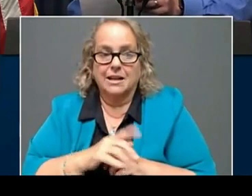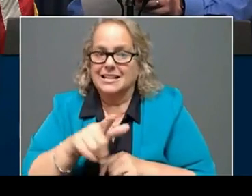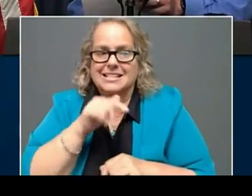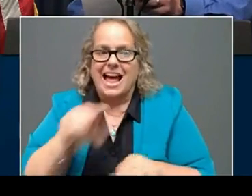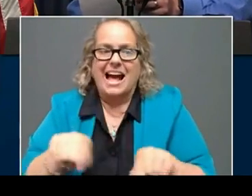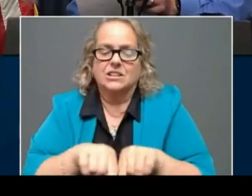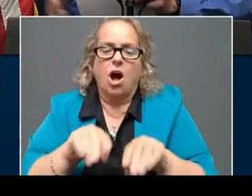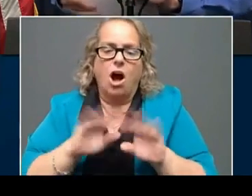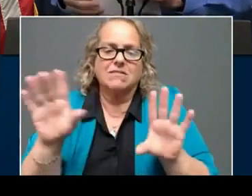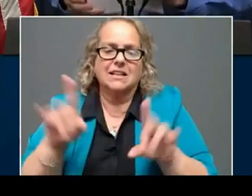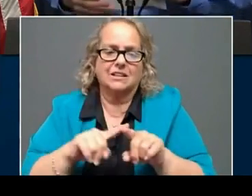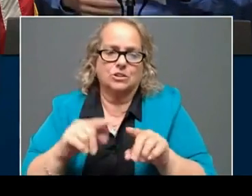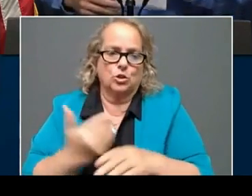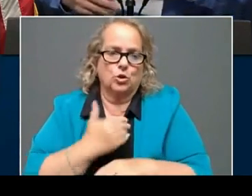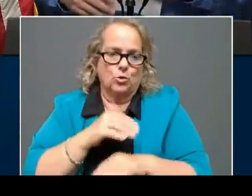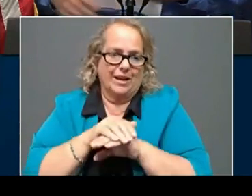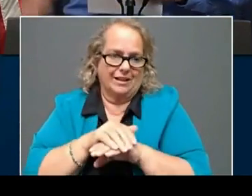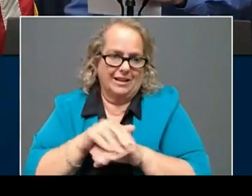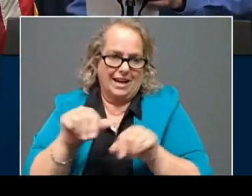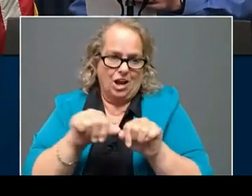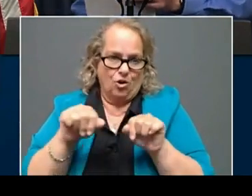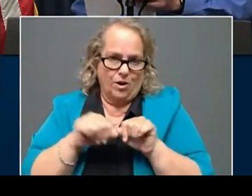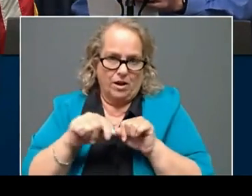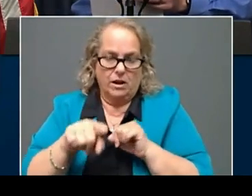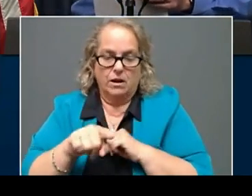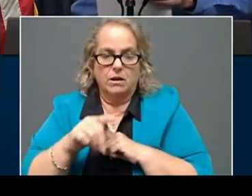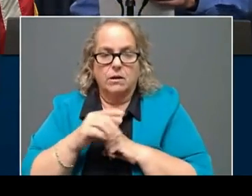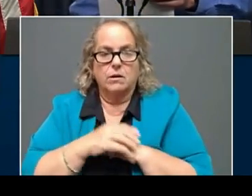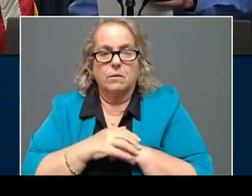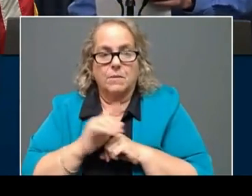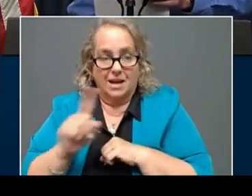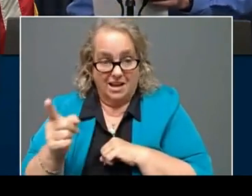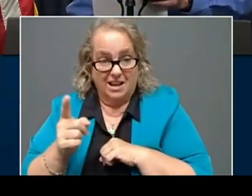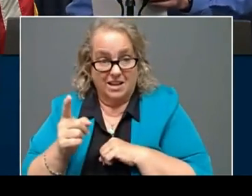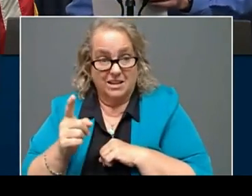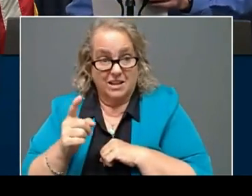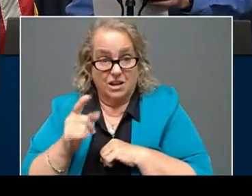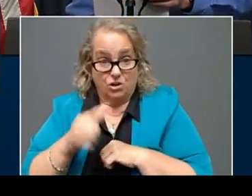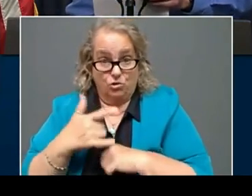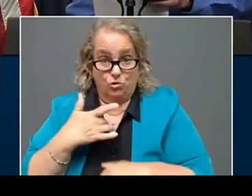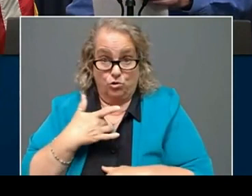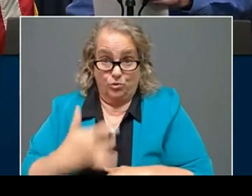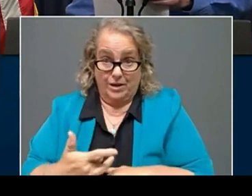more uneven distribution in the south, but the trend is still similar. So we